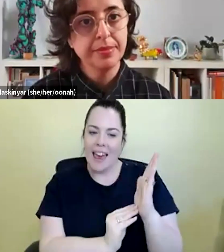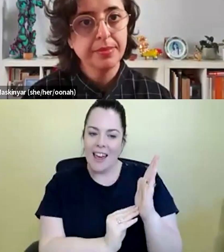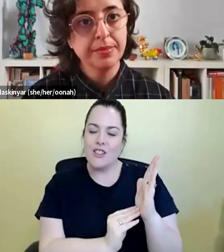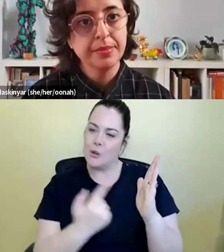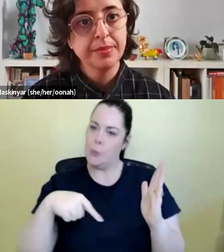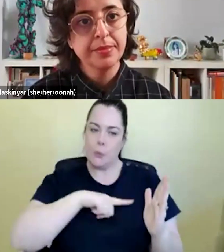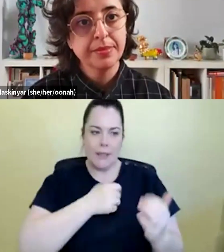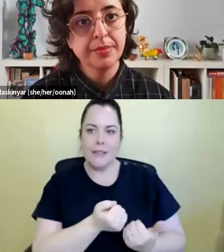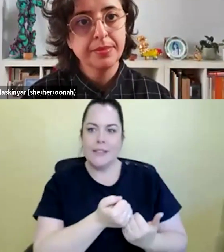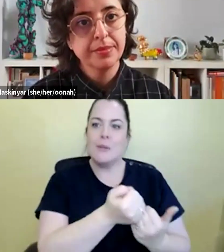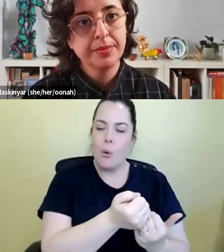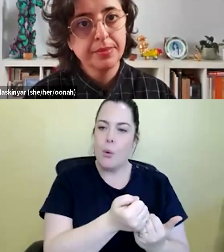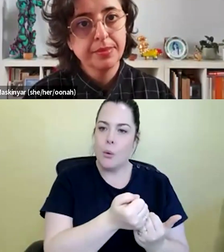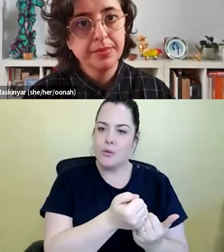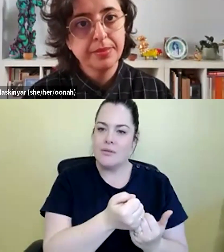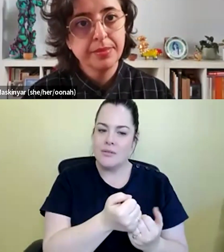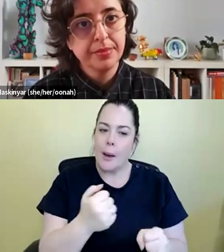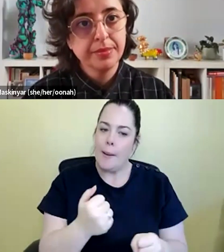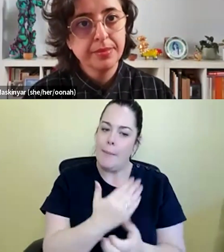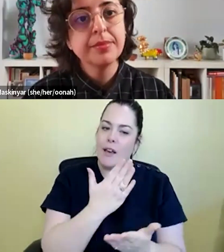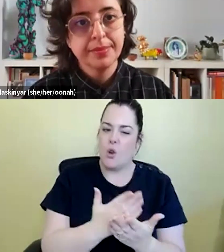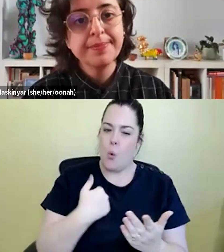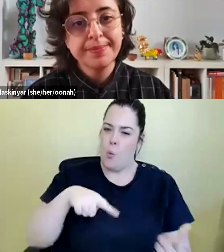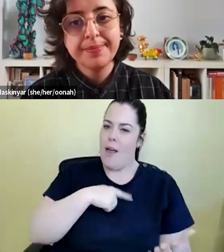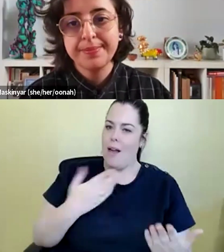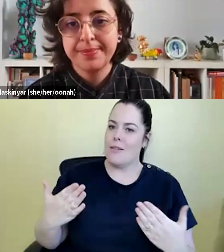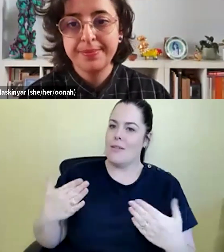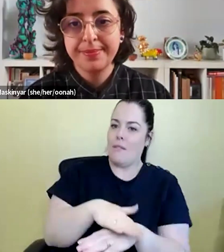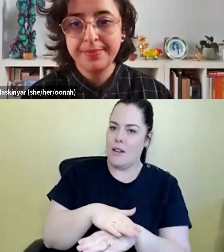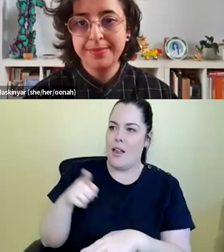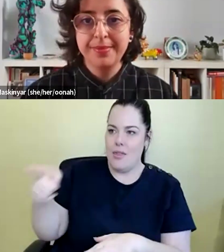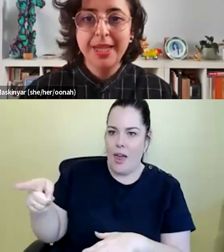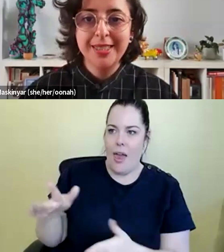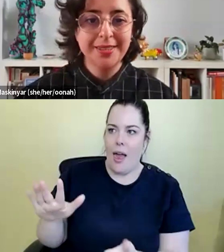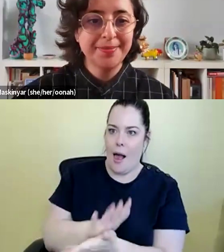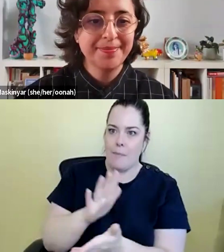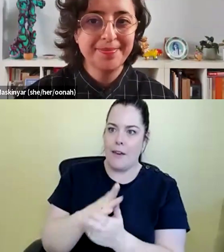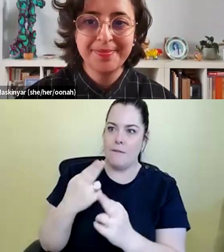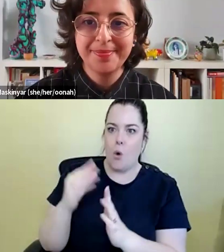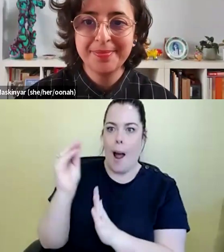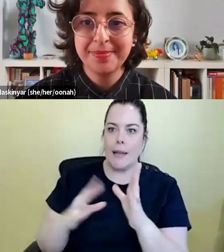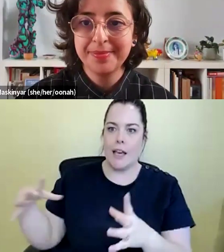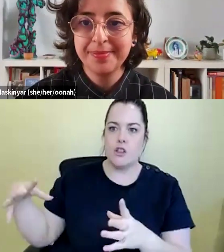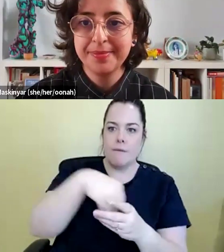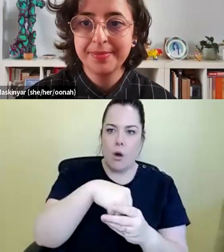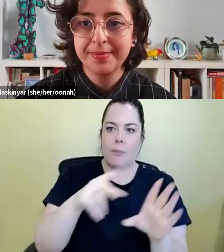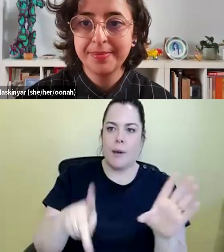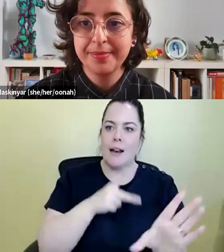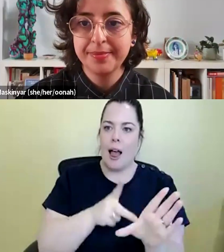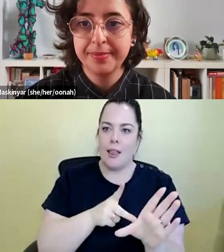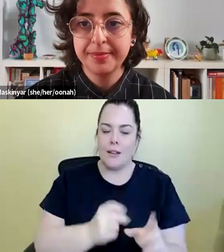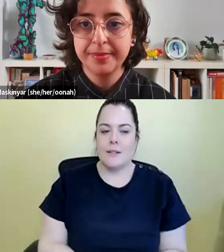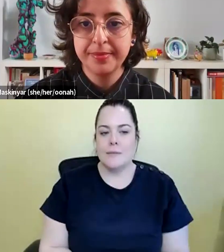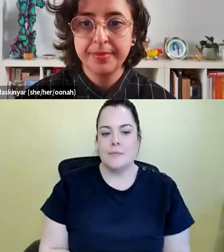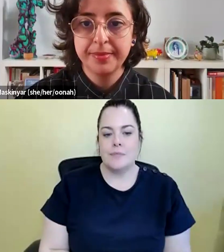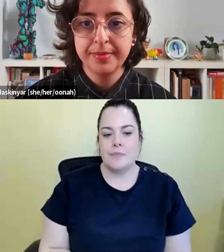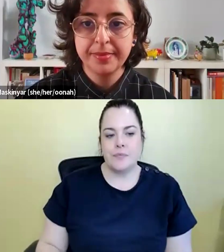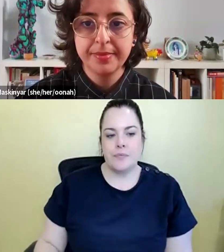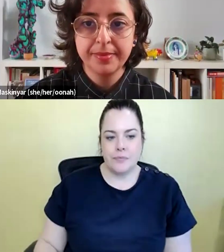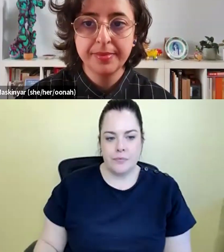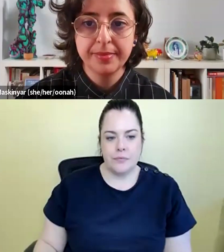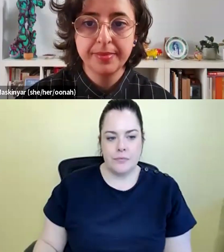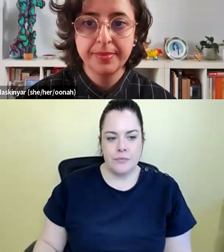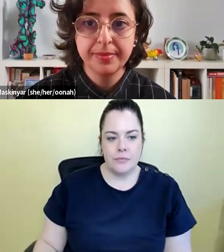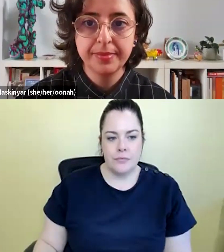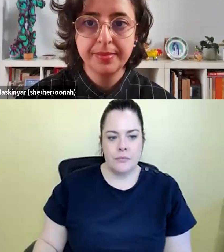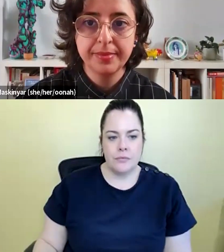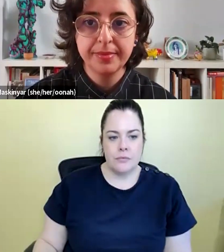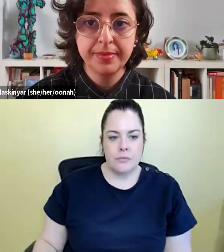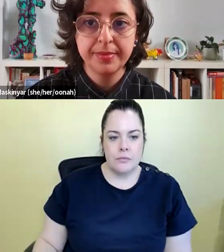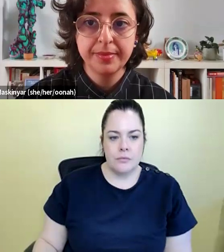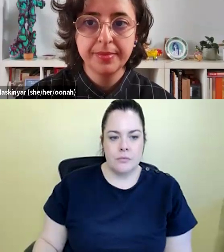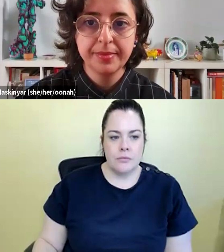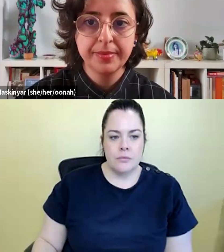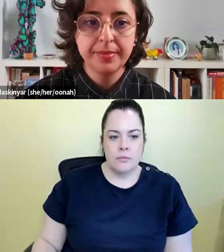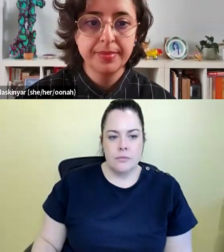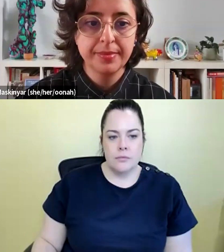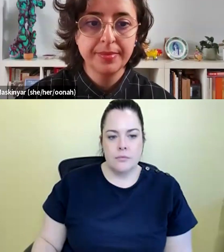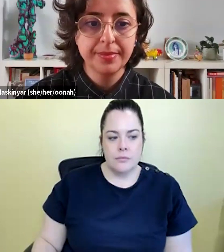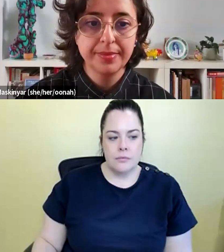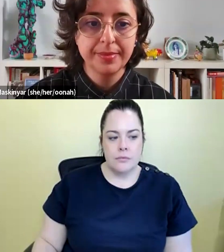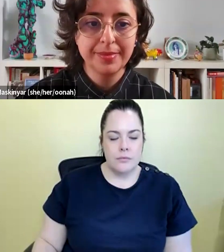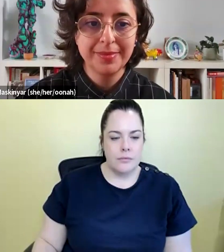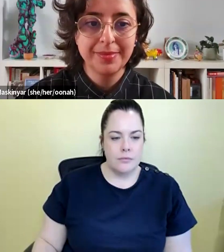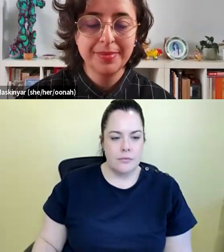really. It's just to make sure they have coverage of that collaboration.